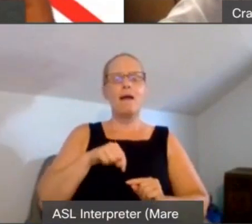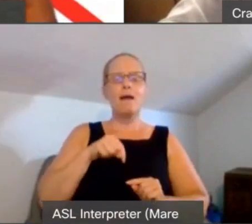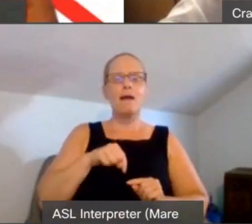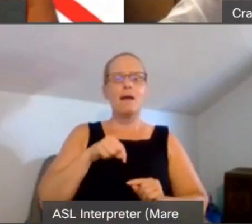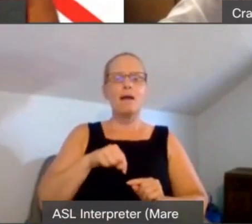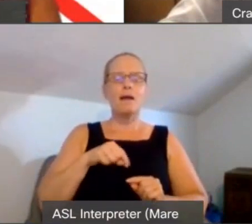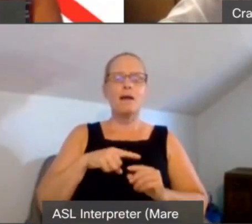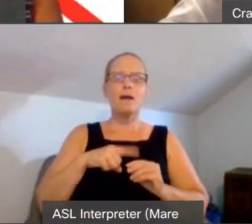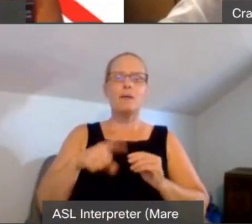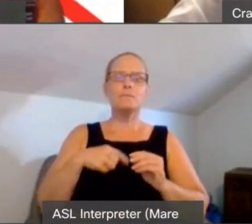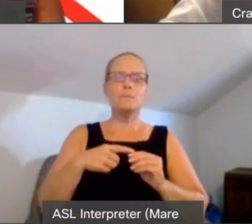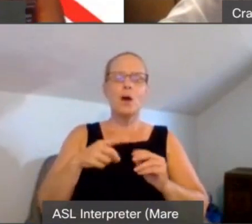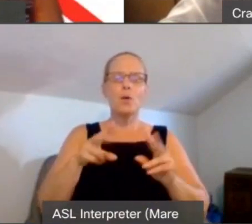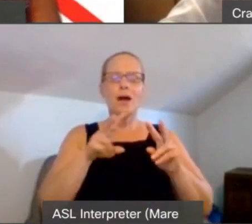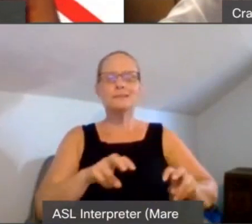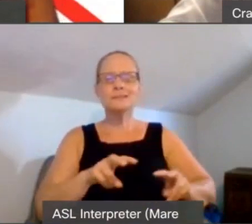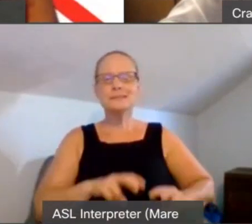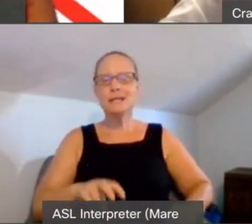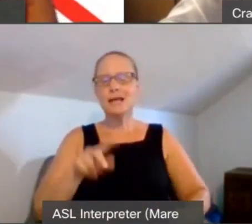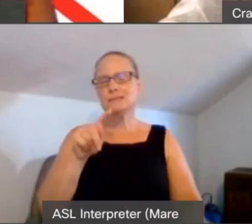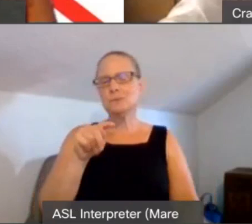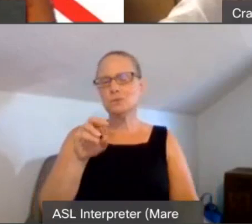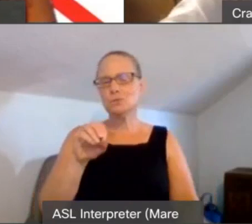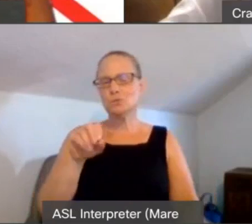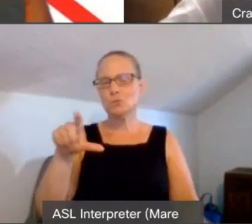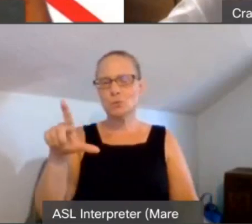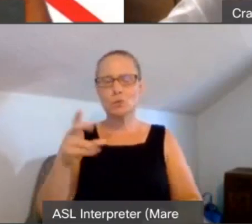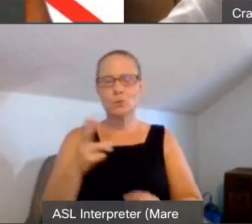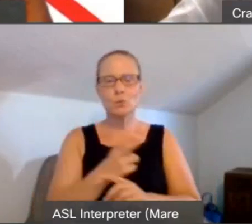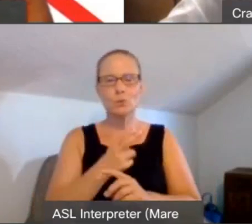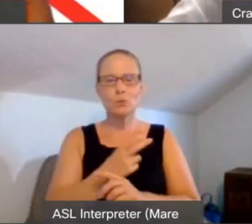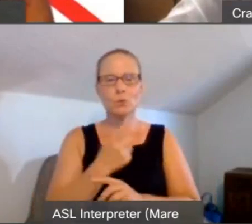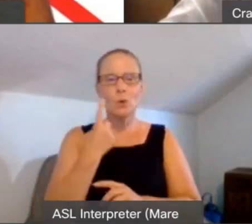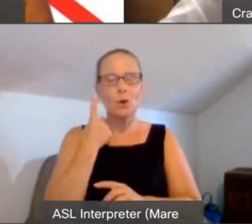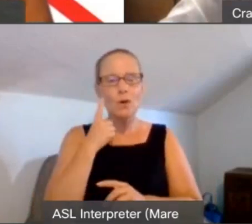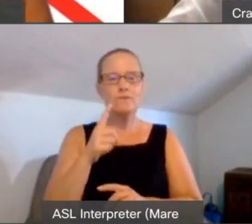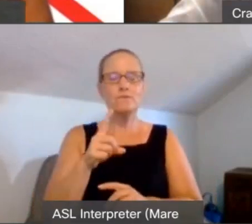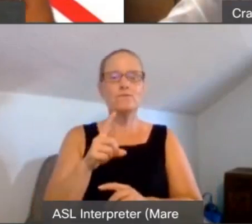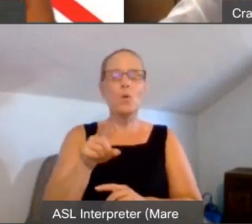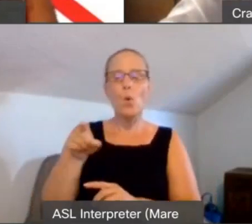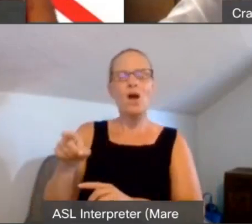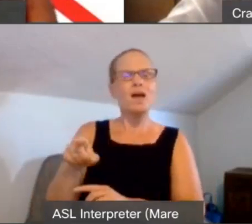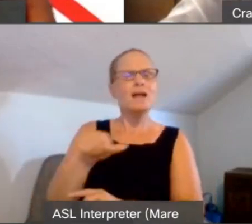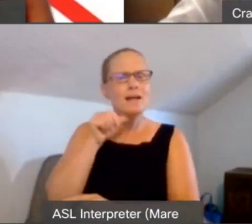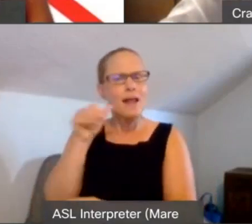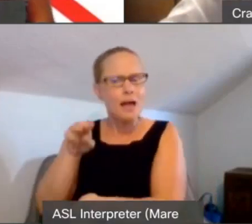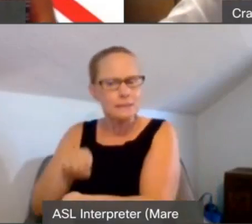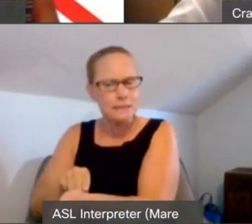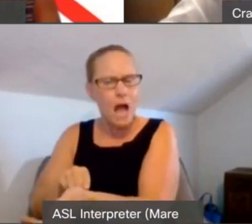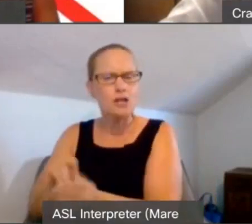about the assessment tools that are used for nonclinical staff in their assessment of the need for MAT